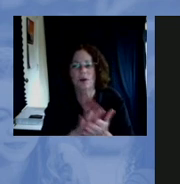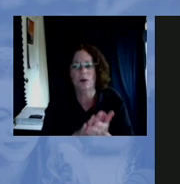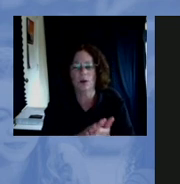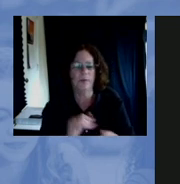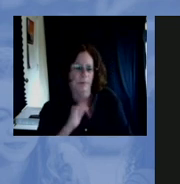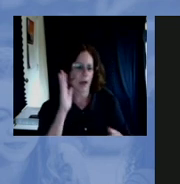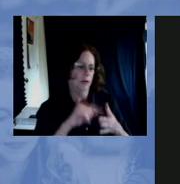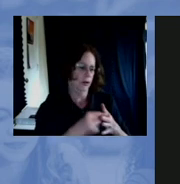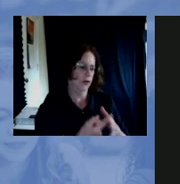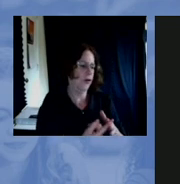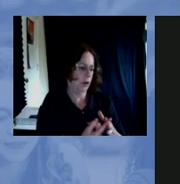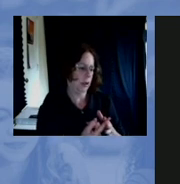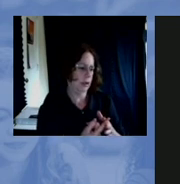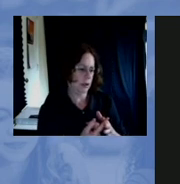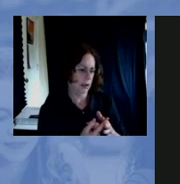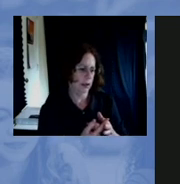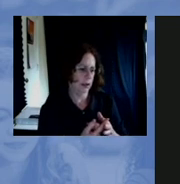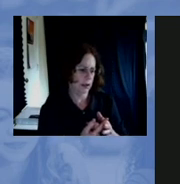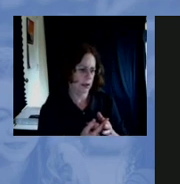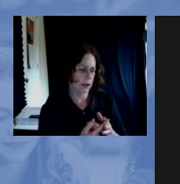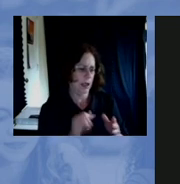IT UP AT THE END. I THINK THE FIRST AND FOREMOST WE NEED TO